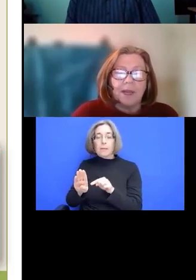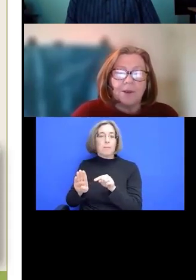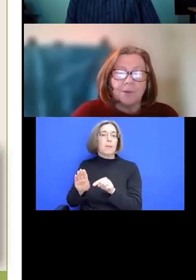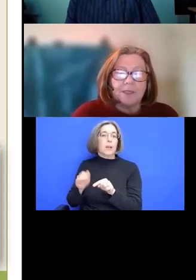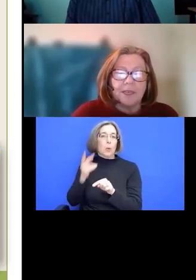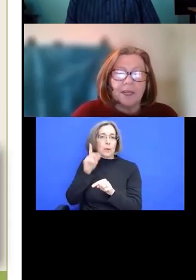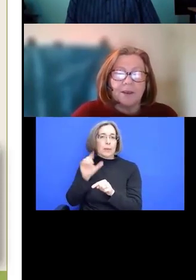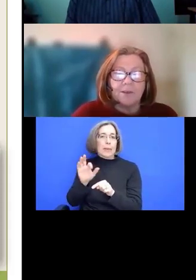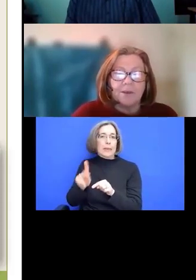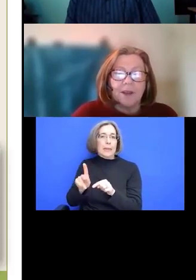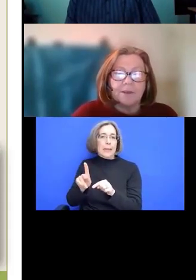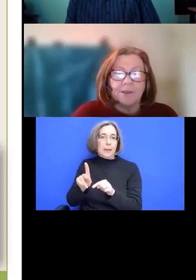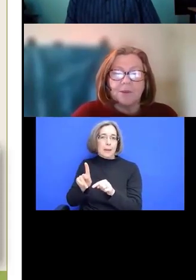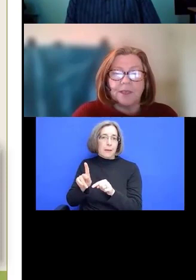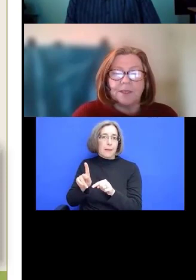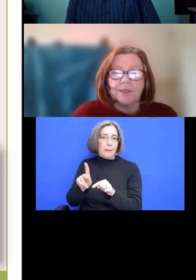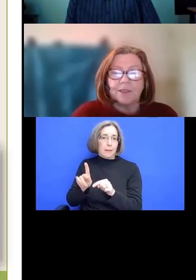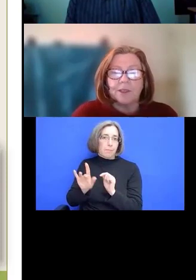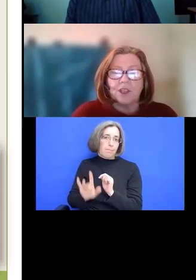and you will see it as you see in this screen shot.